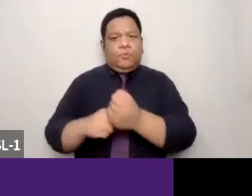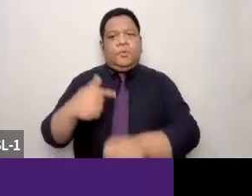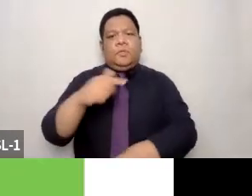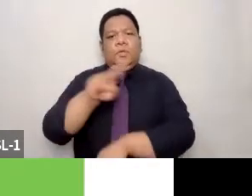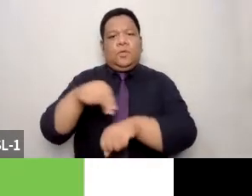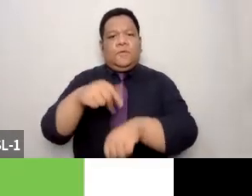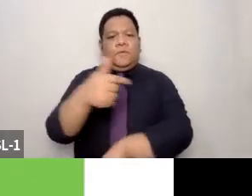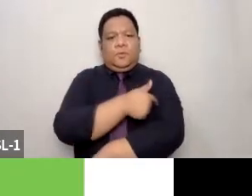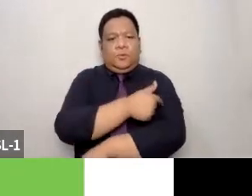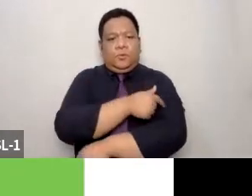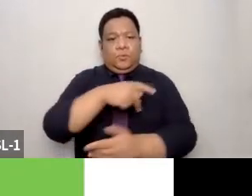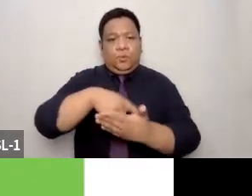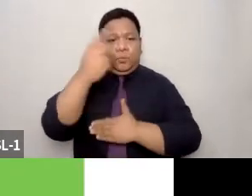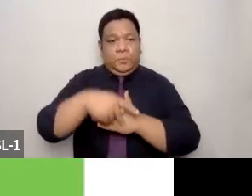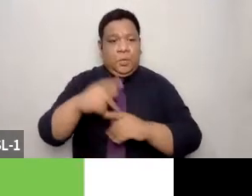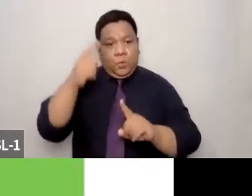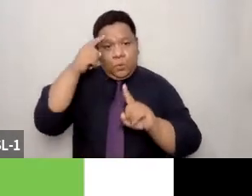Our goal is a healthy Philippines.